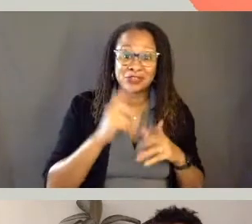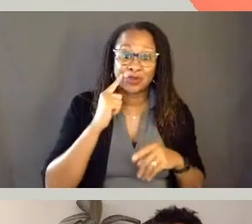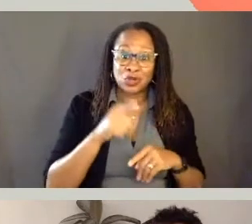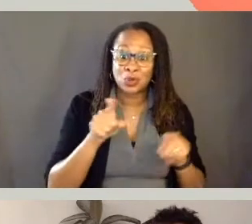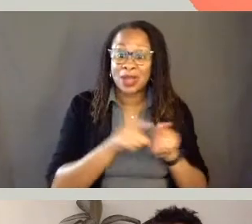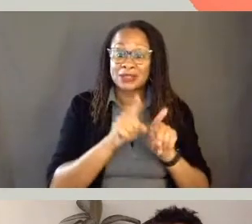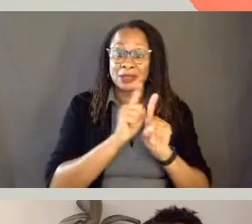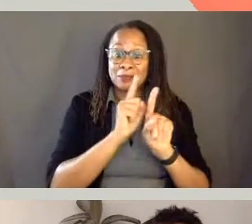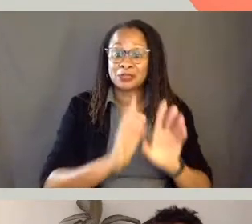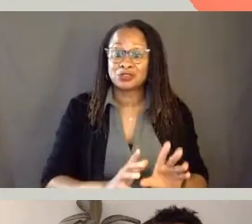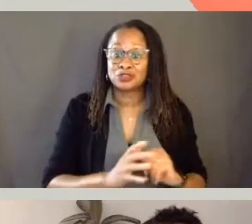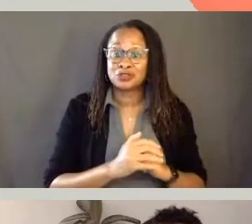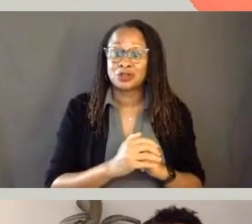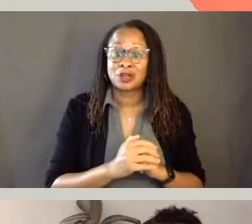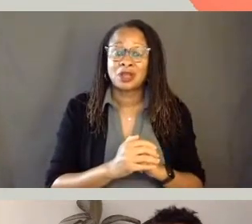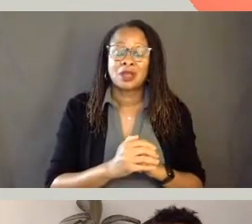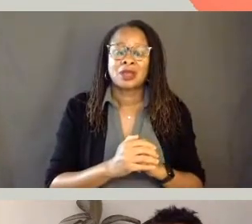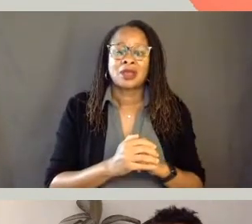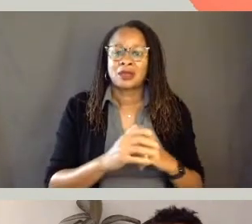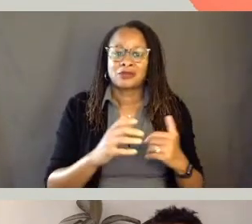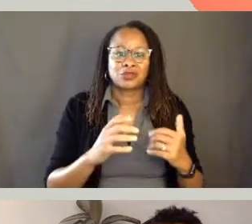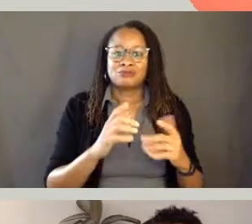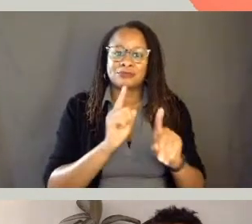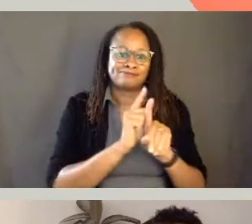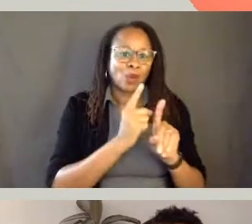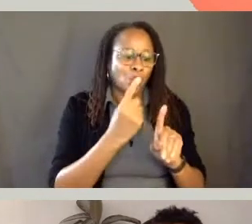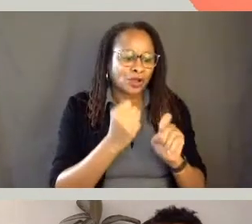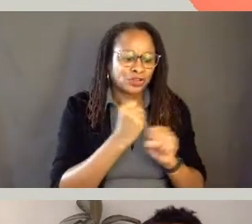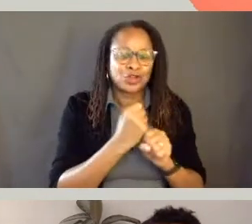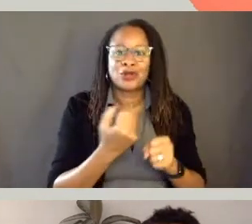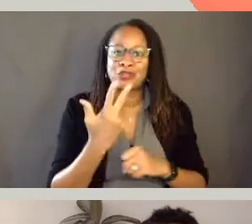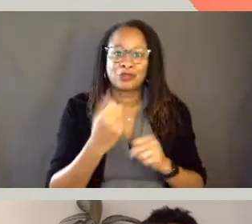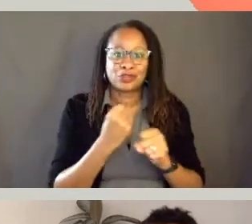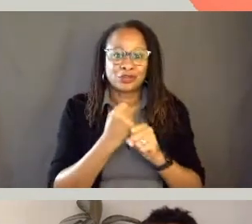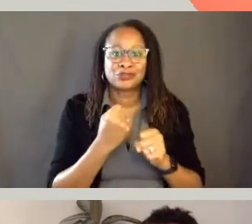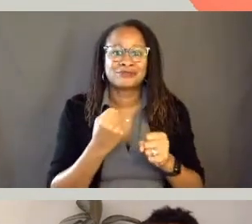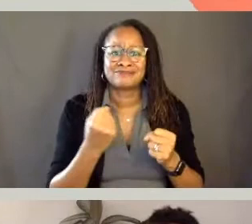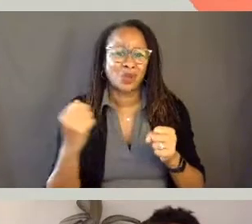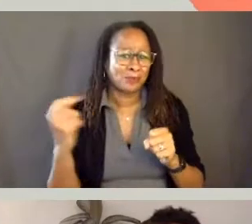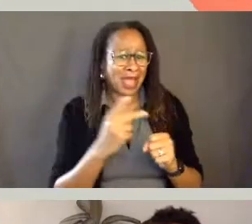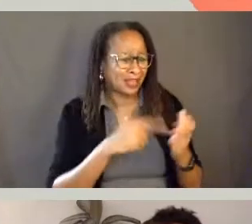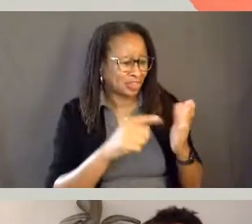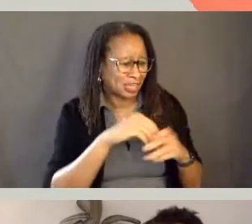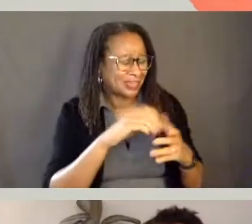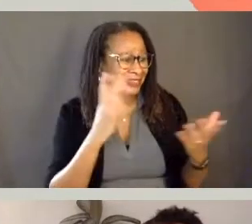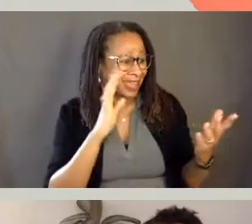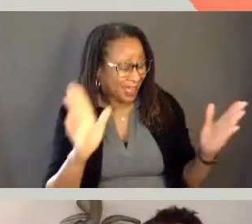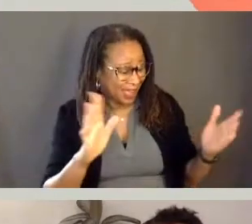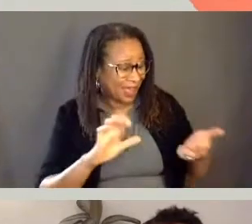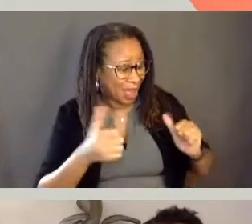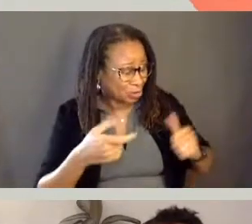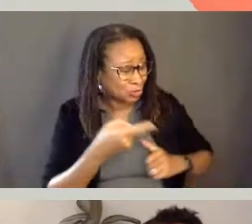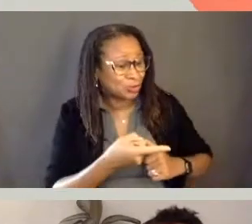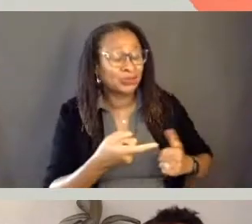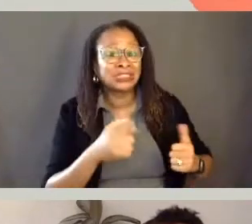that you mentored someone for one year, like three years from now check in with them and be like, "Hey, how are you doing? Do you need a job?"